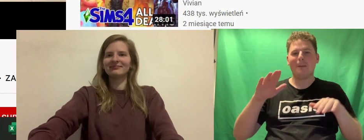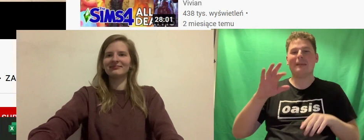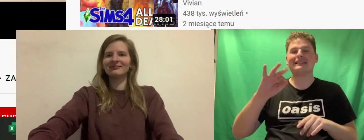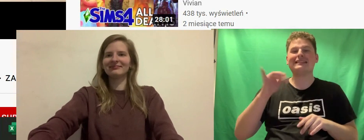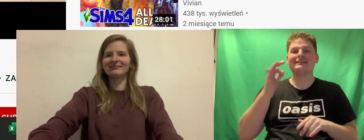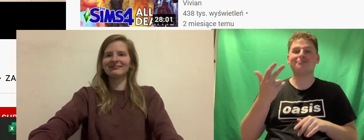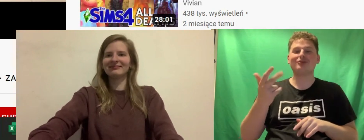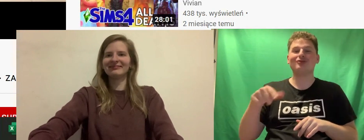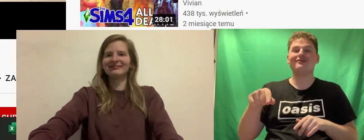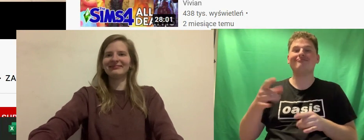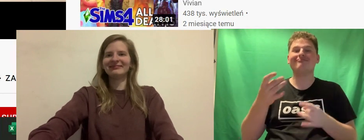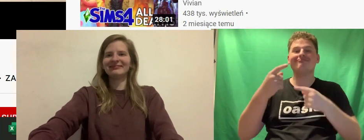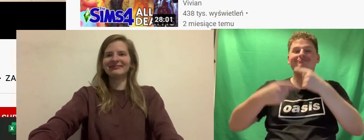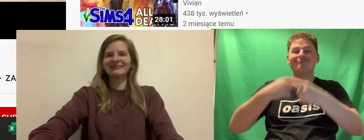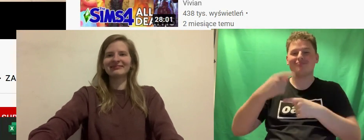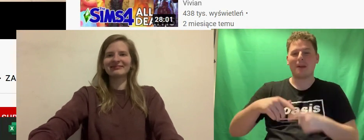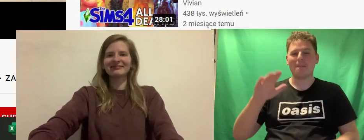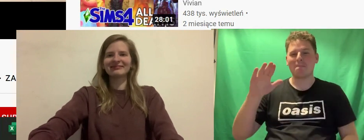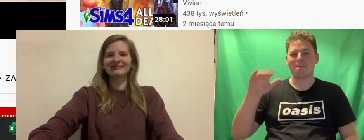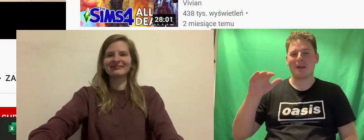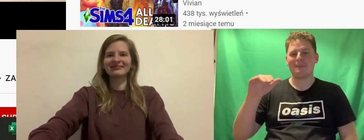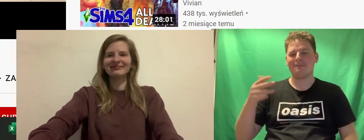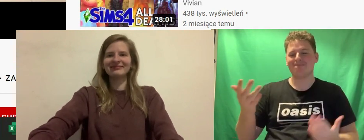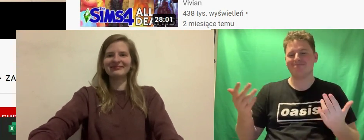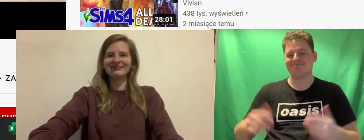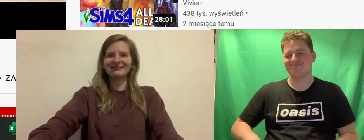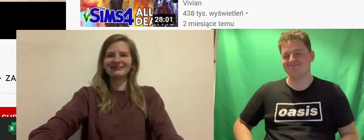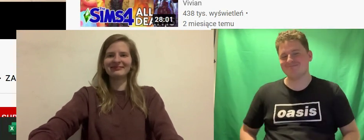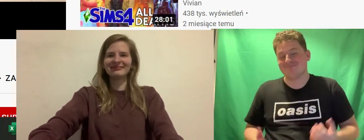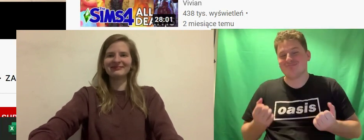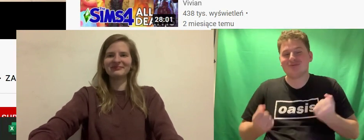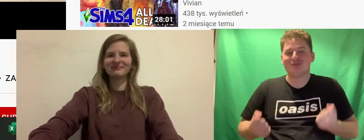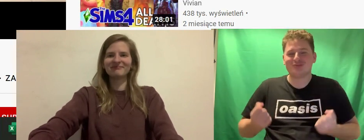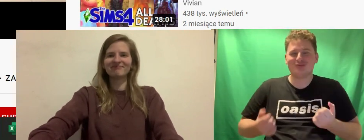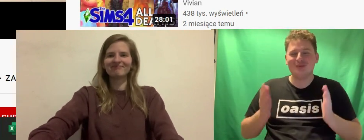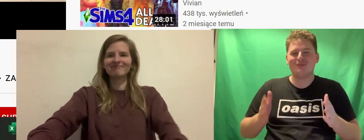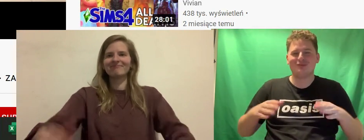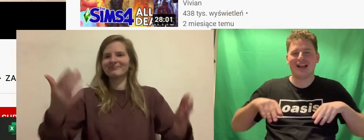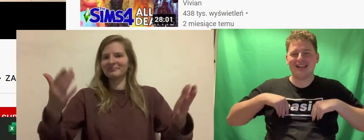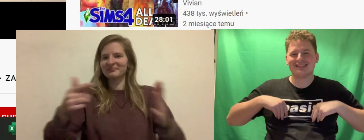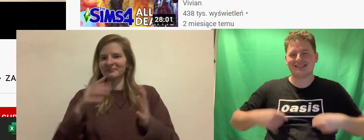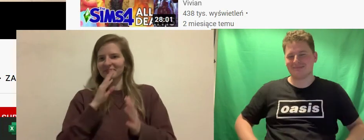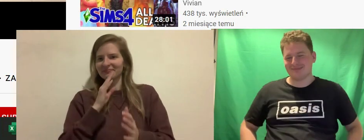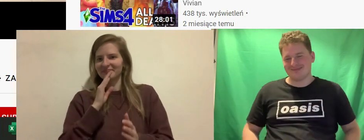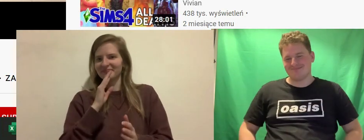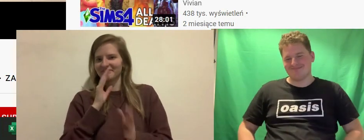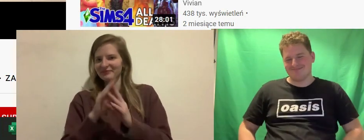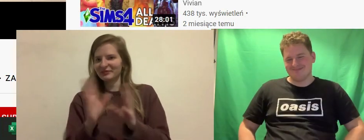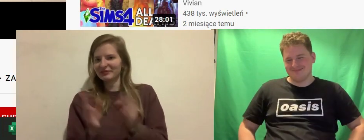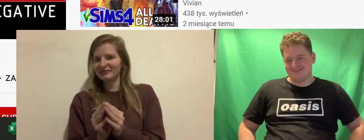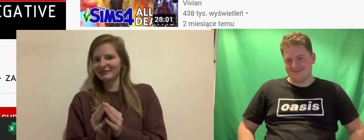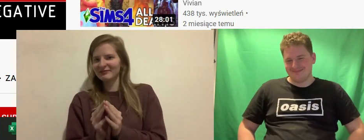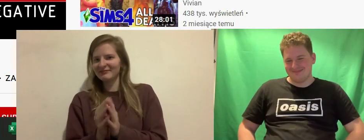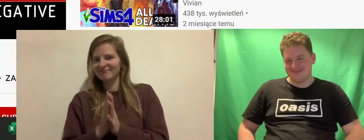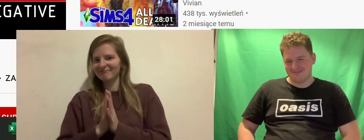A: Laptop fell from the closet and lost everything including Sims .... unfortunately my records stopped K; and that's all we said?